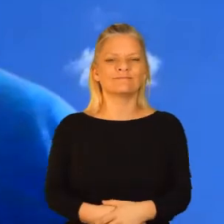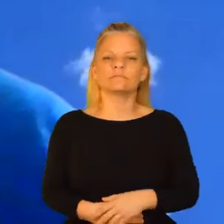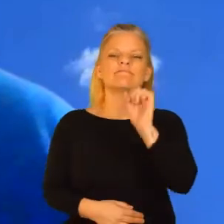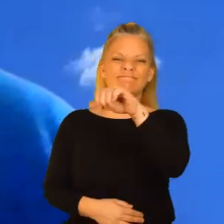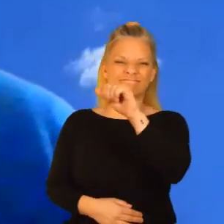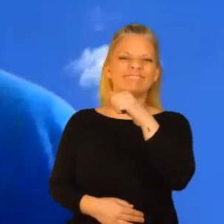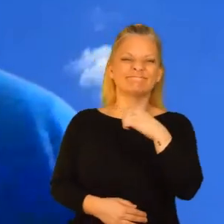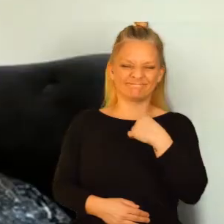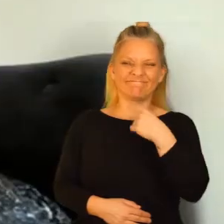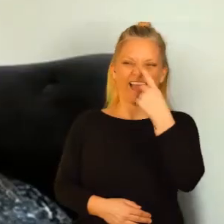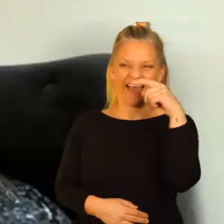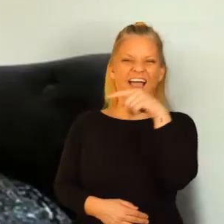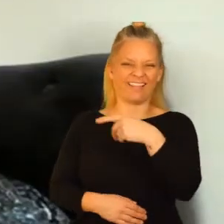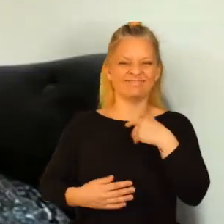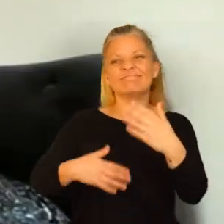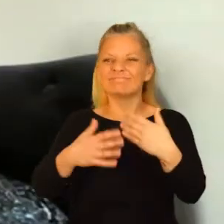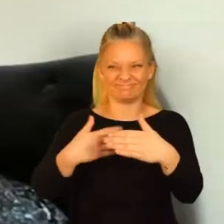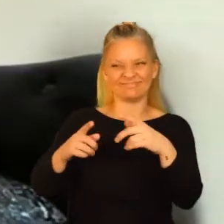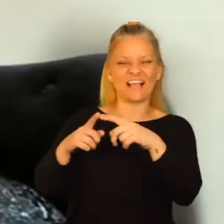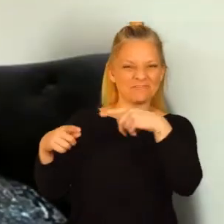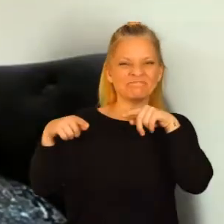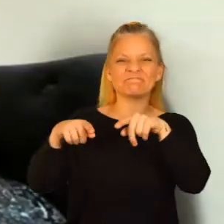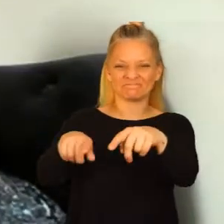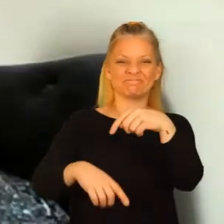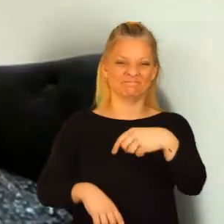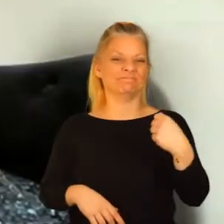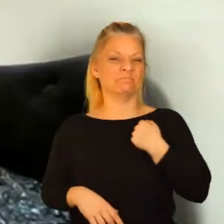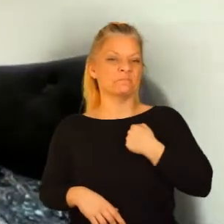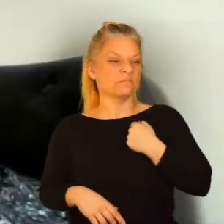someone like me who gets really socially anxious those bits are really challenging because I'm